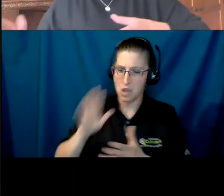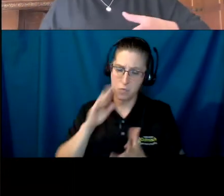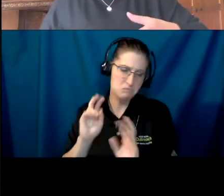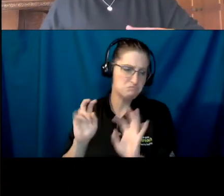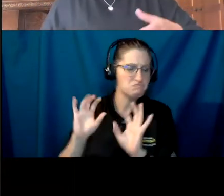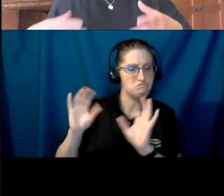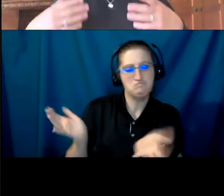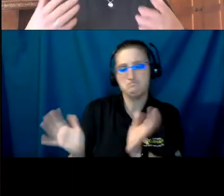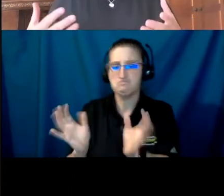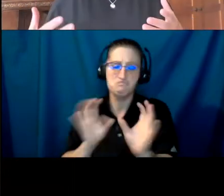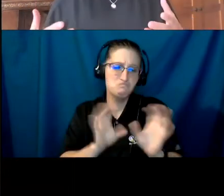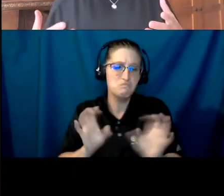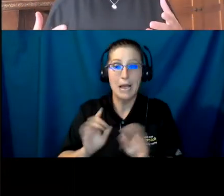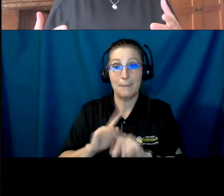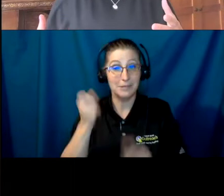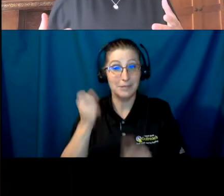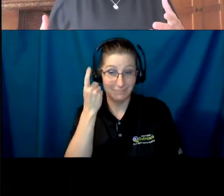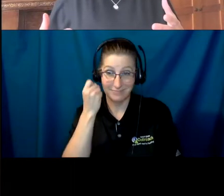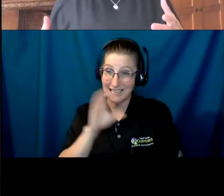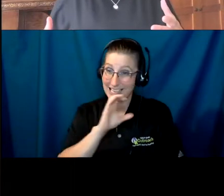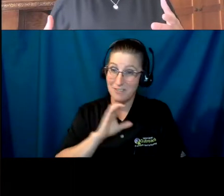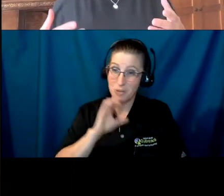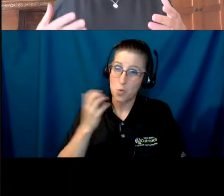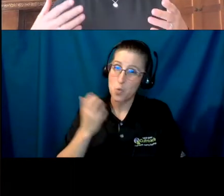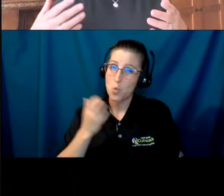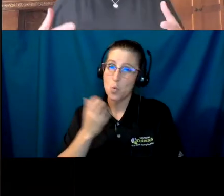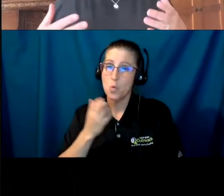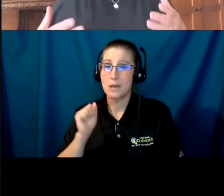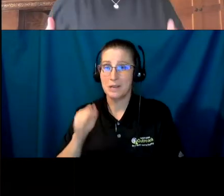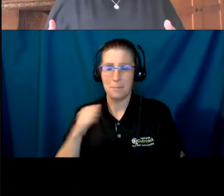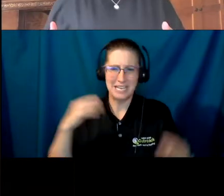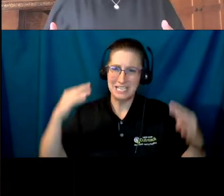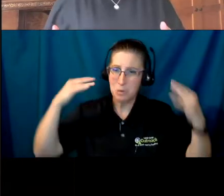fourth grade class, but the cafeteria might be a very kind of noisy, loud environment,